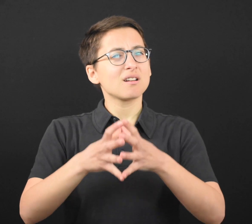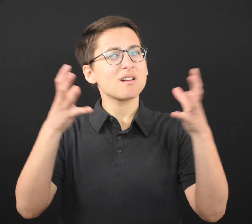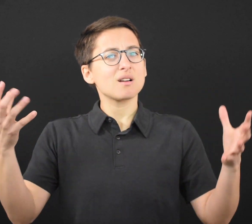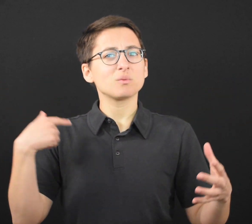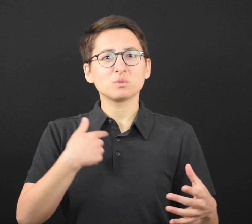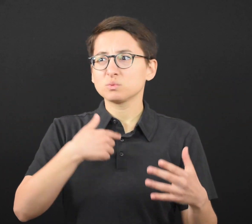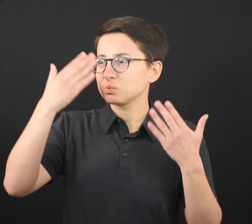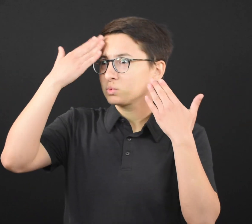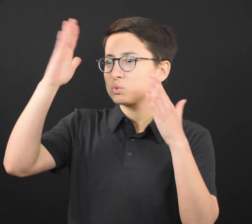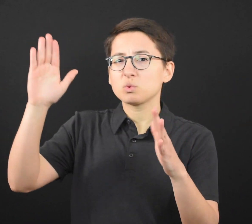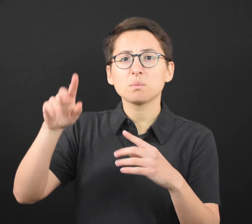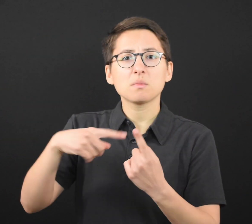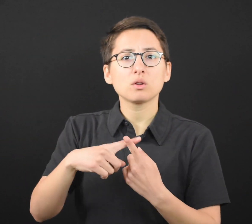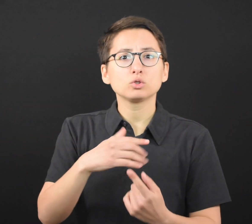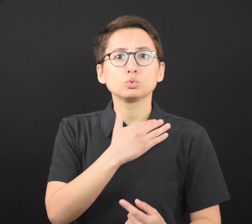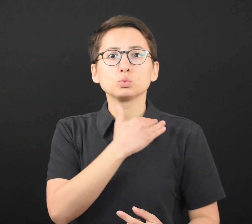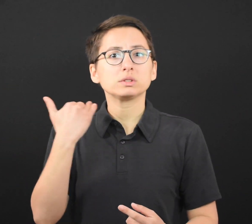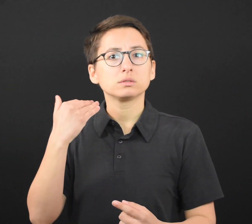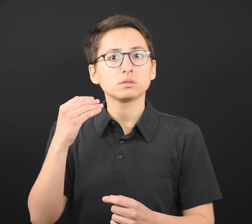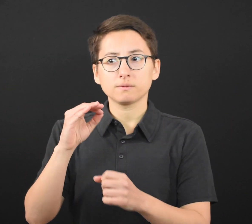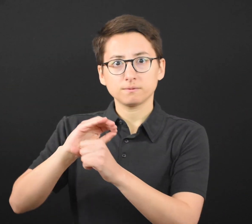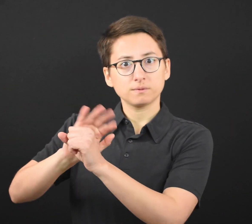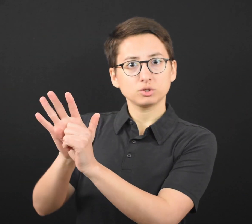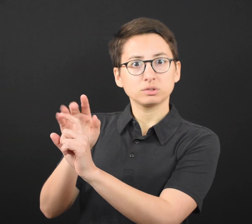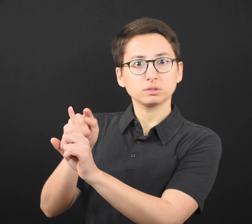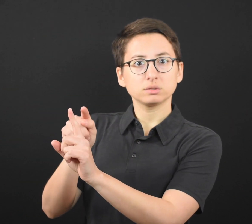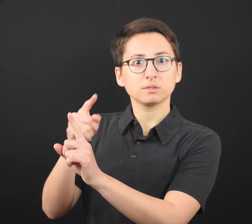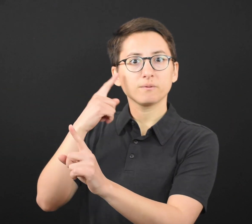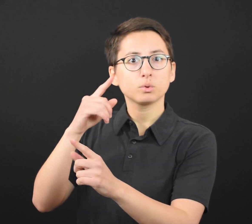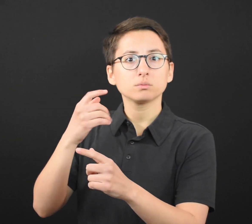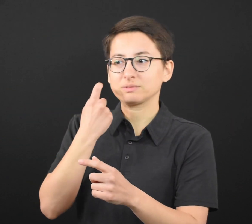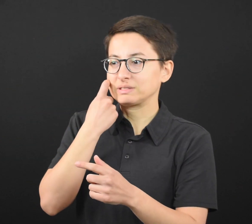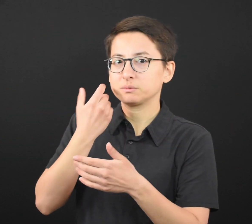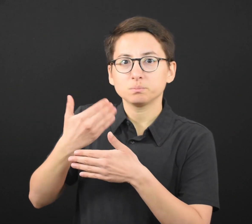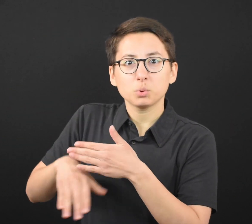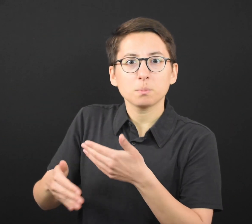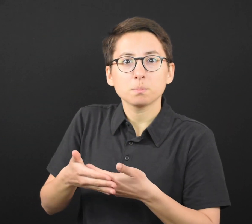While much is still unknown about the risks of COVID-19 to newborns